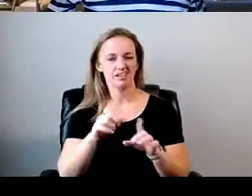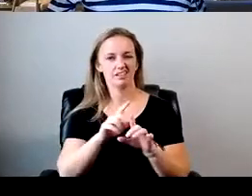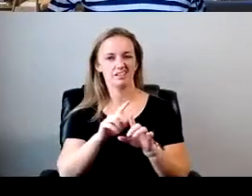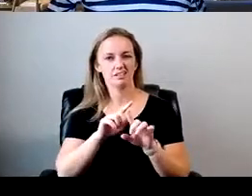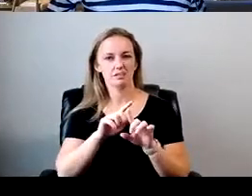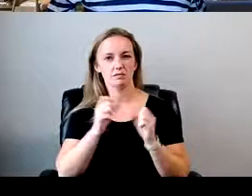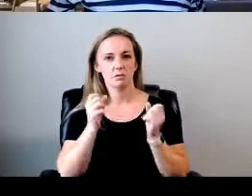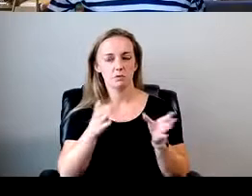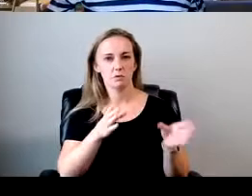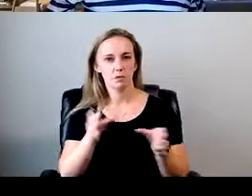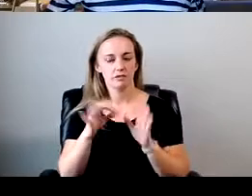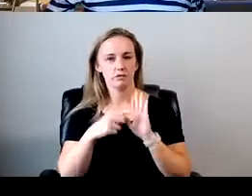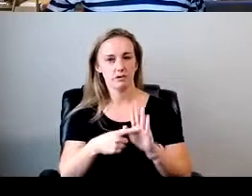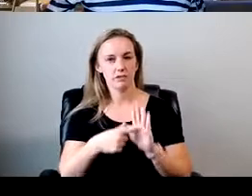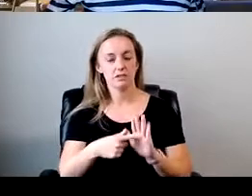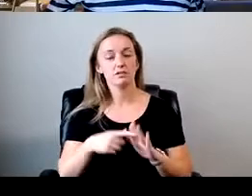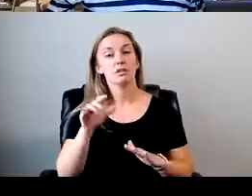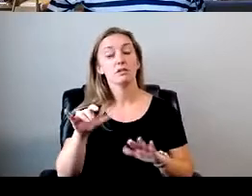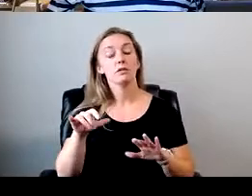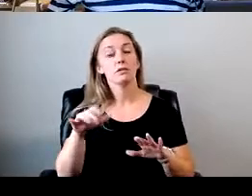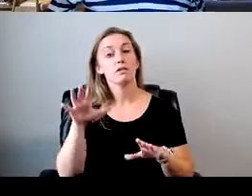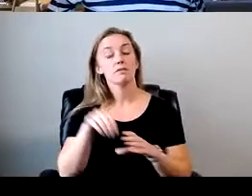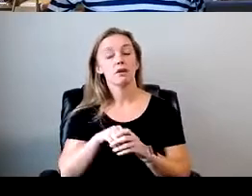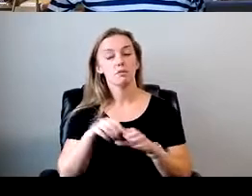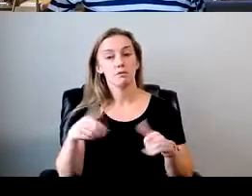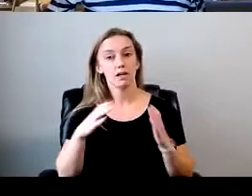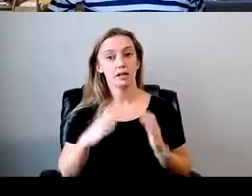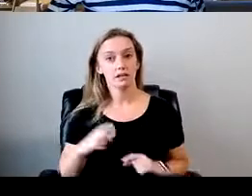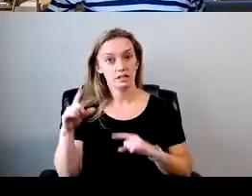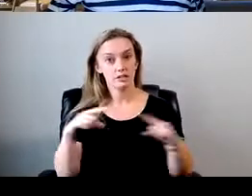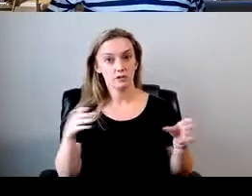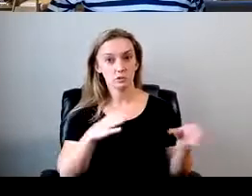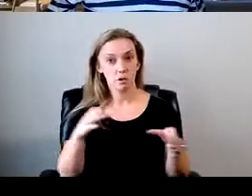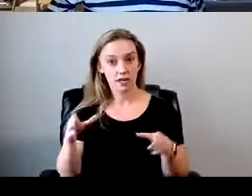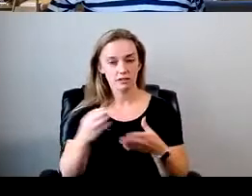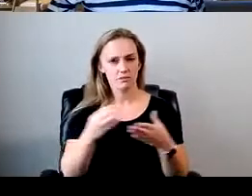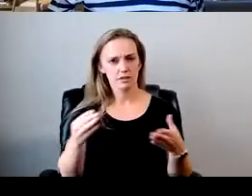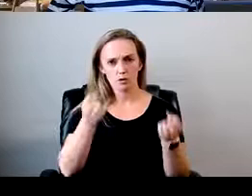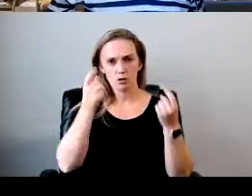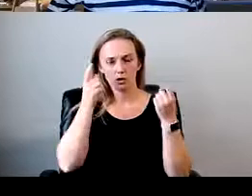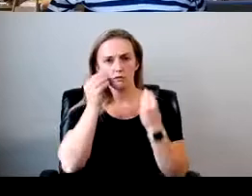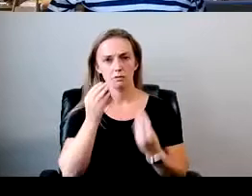it involves providing the client with various ways and materials to understand information during the therapy process,